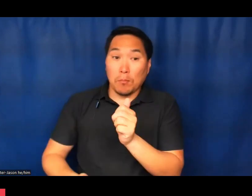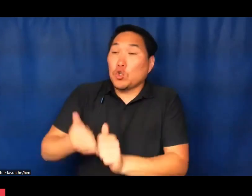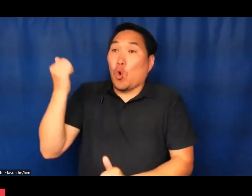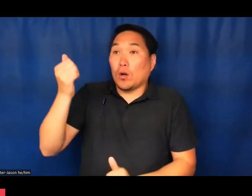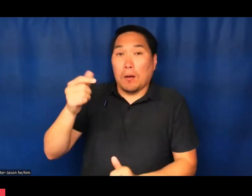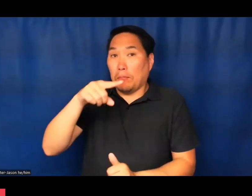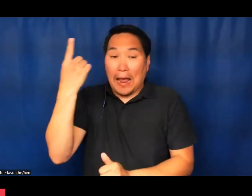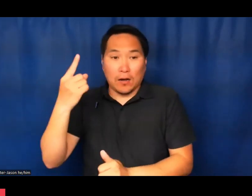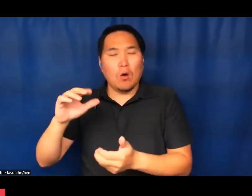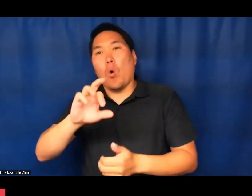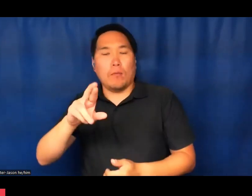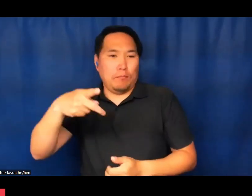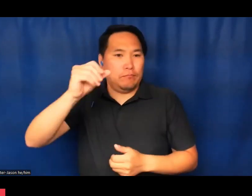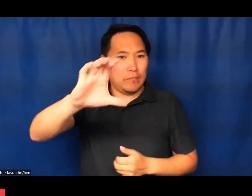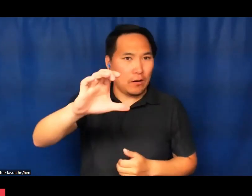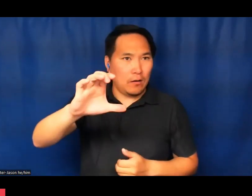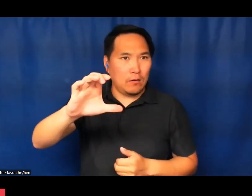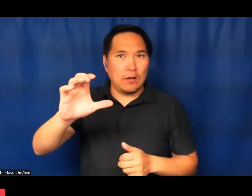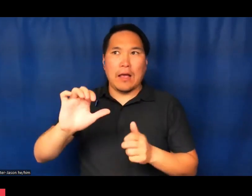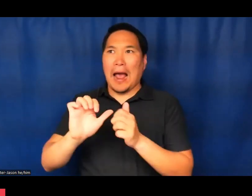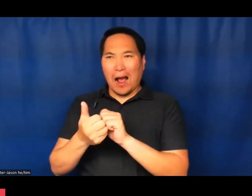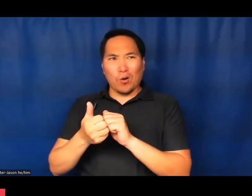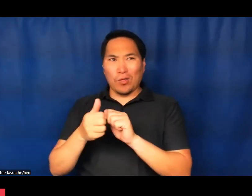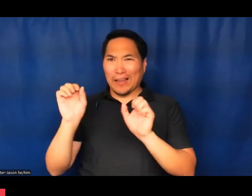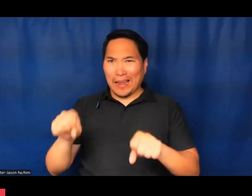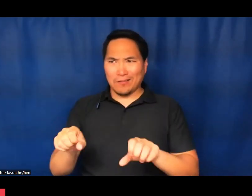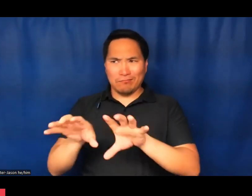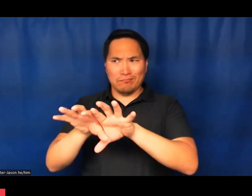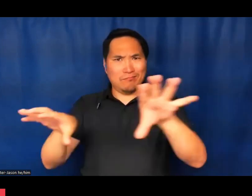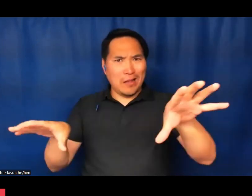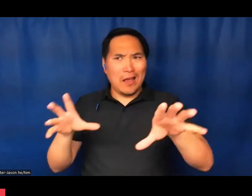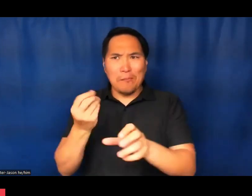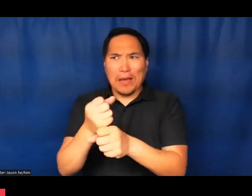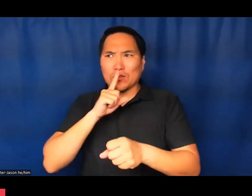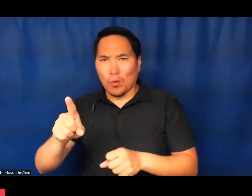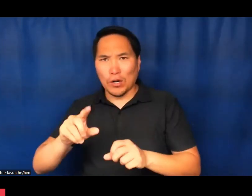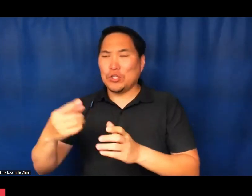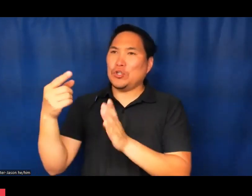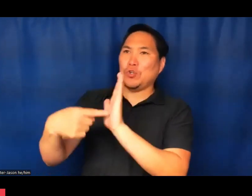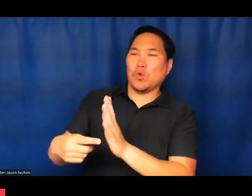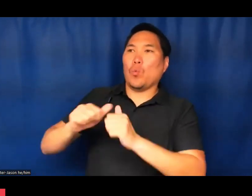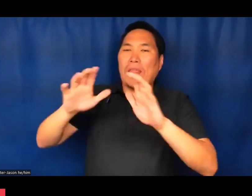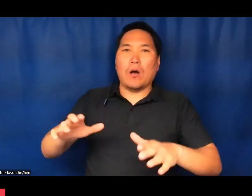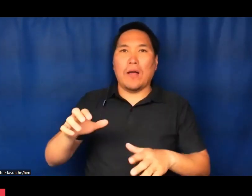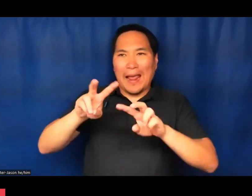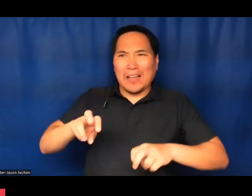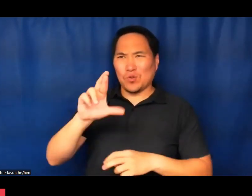Black district how to draw a majority Black district and make that showing without looking at race. I'm not following.